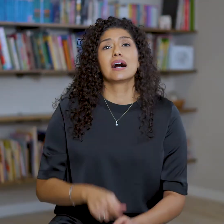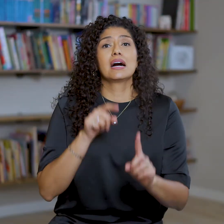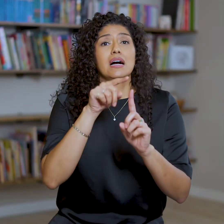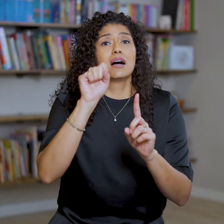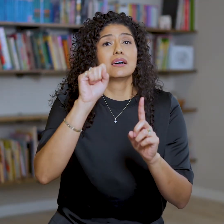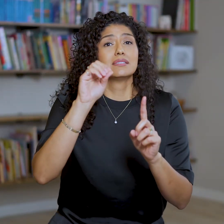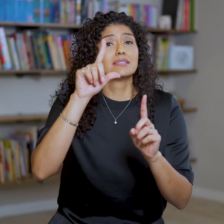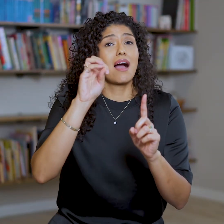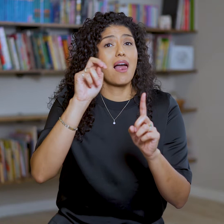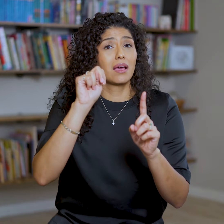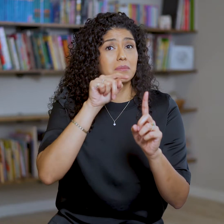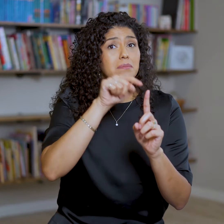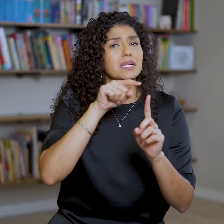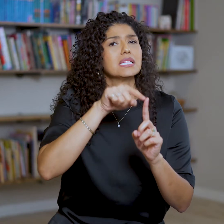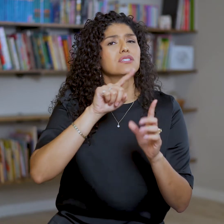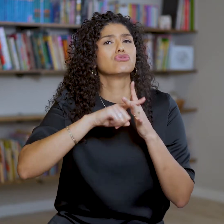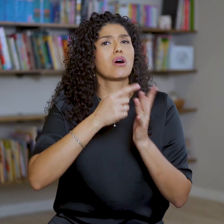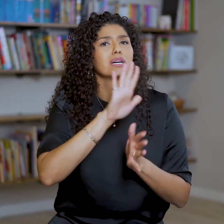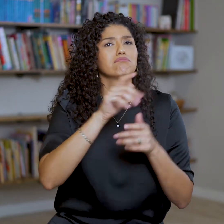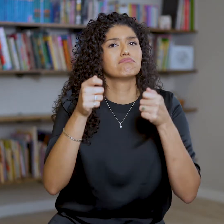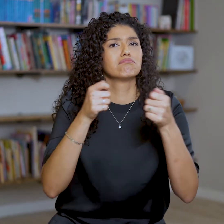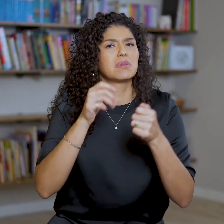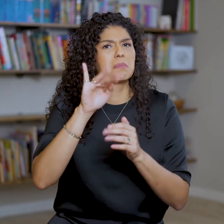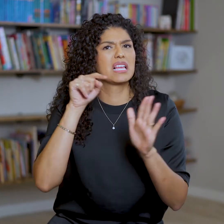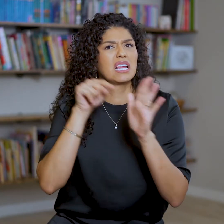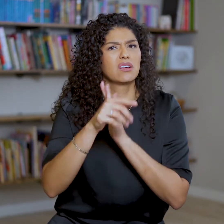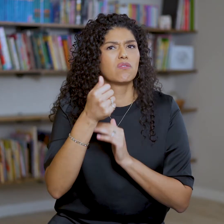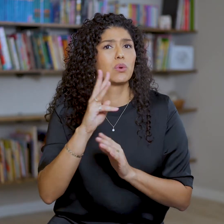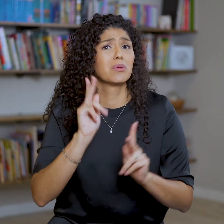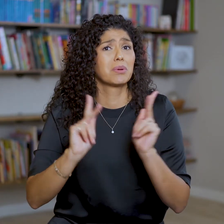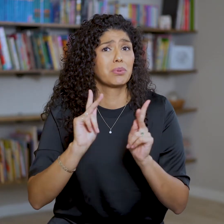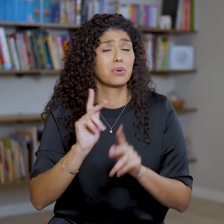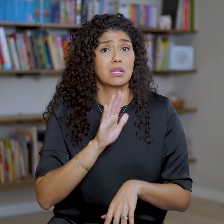Solomon started out his reign by killing a few people—